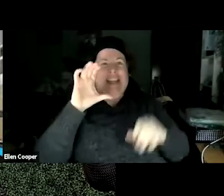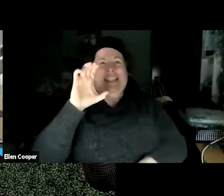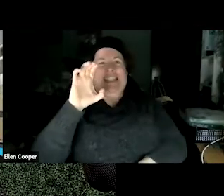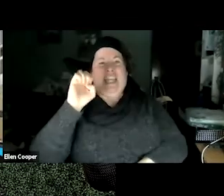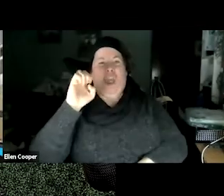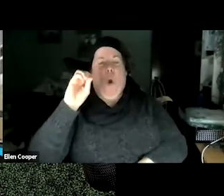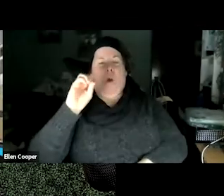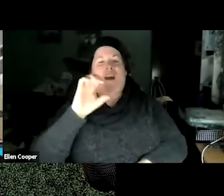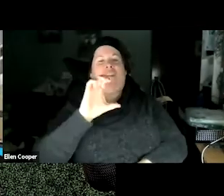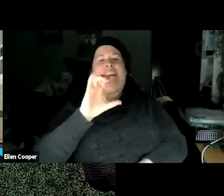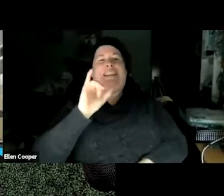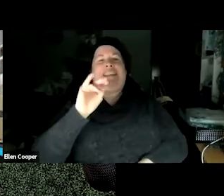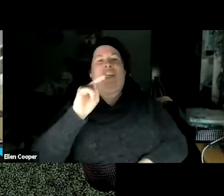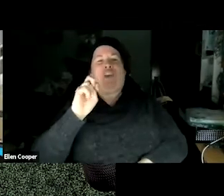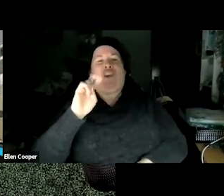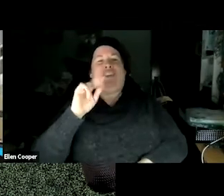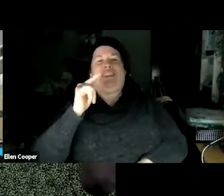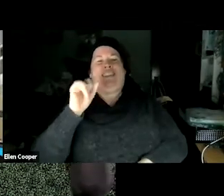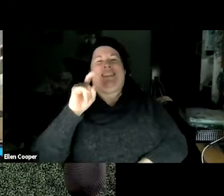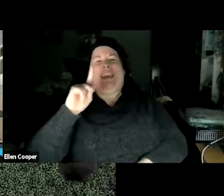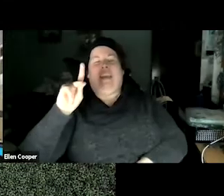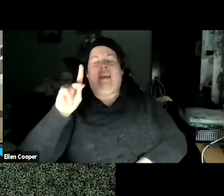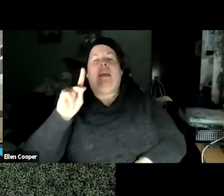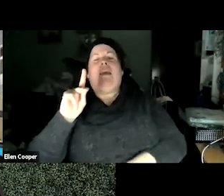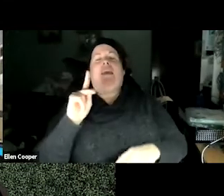Rick Mislan: As trusted partner in health care for security, privacy and compliance.